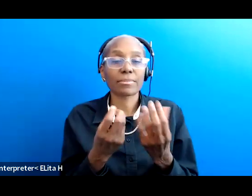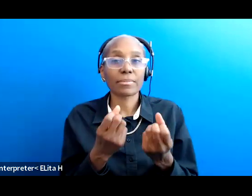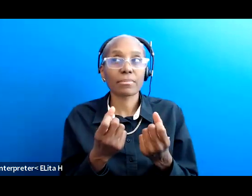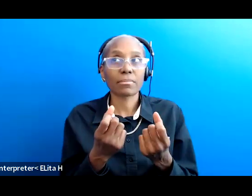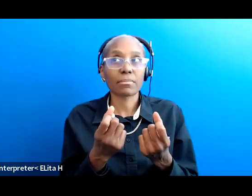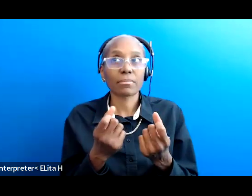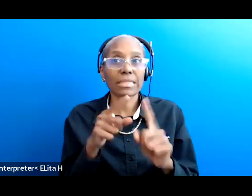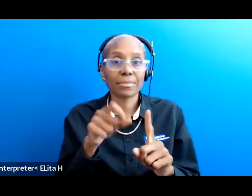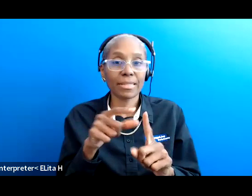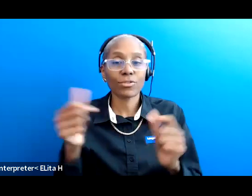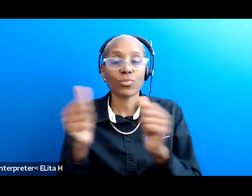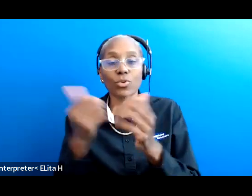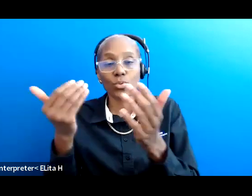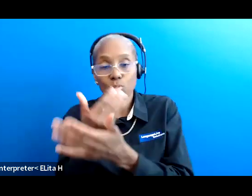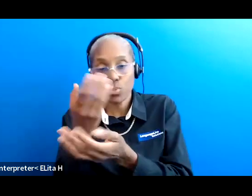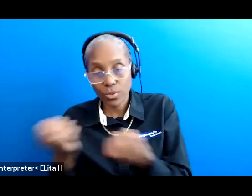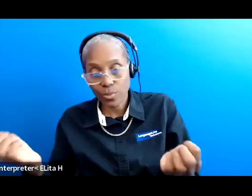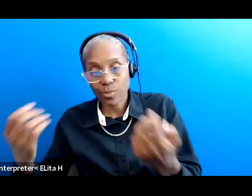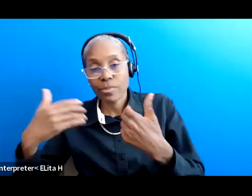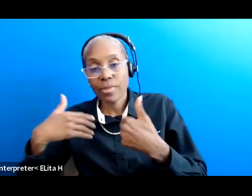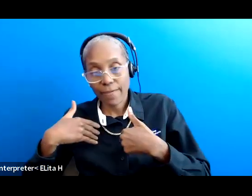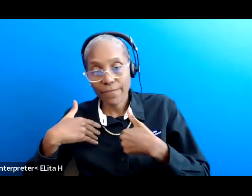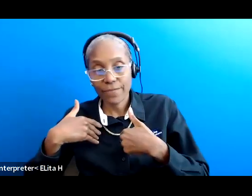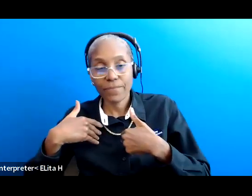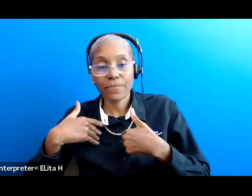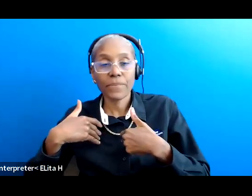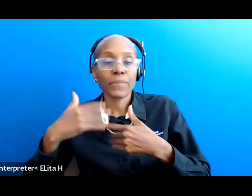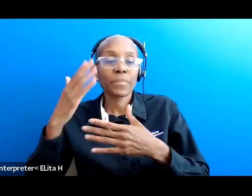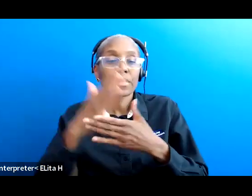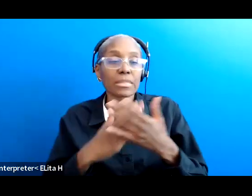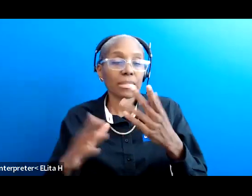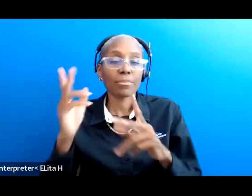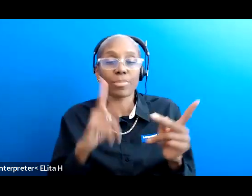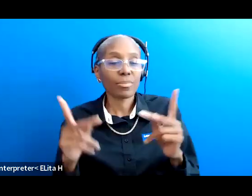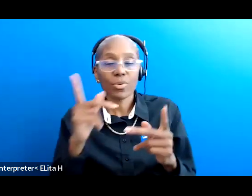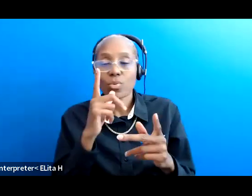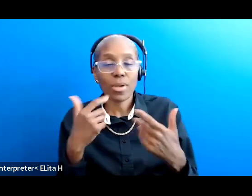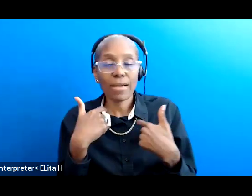With the new devices that they have, for some people who have lower motor